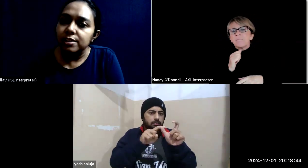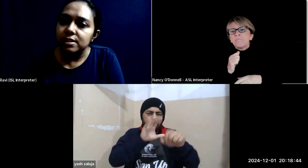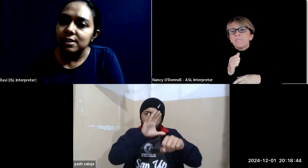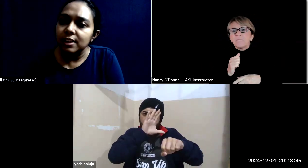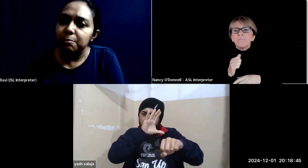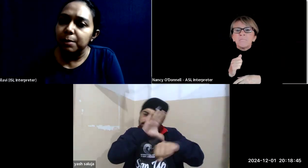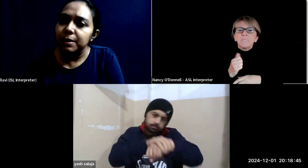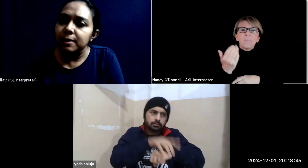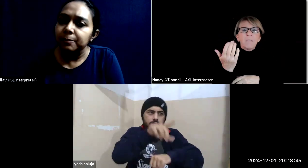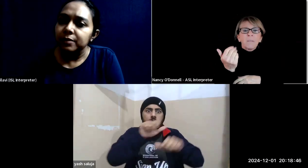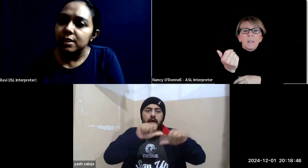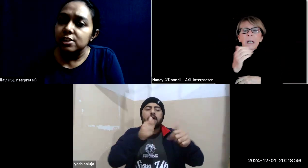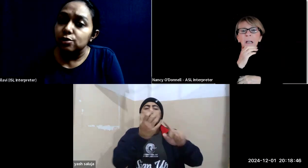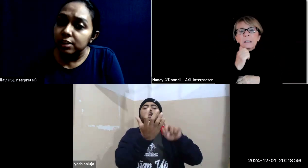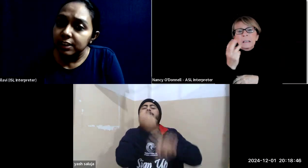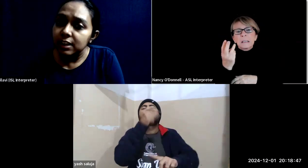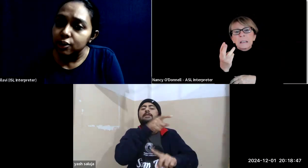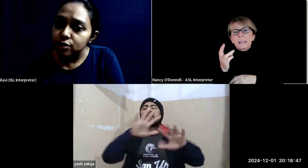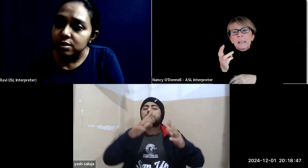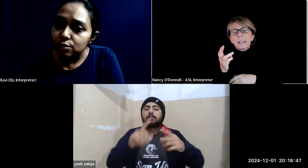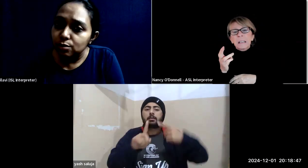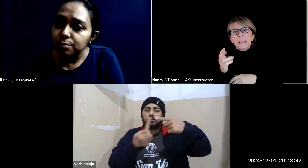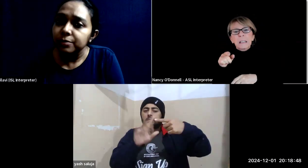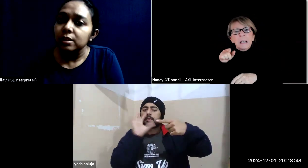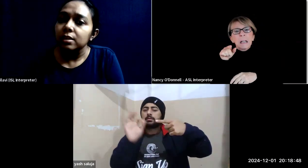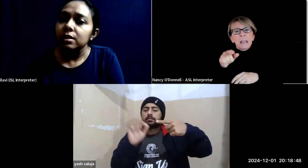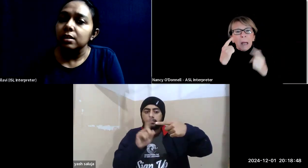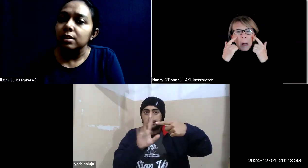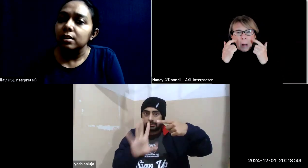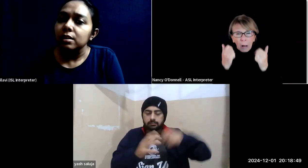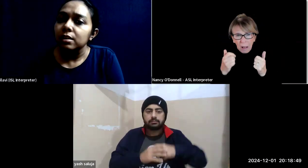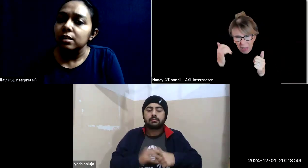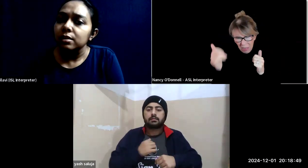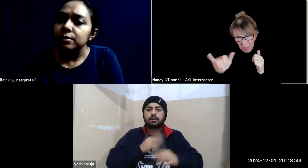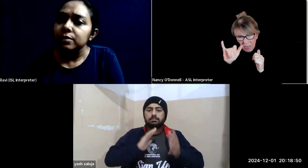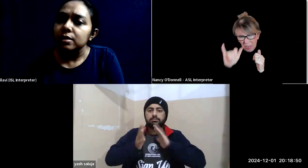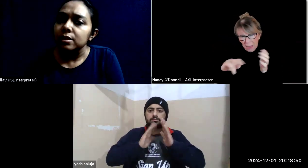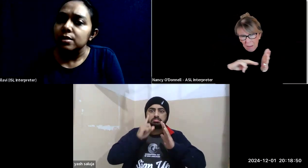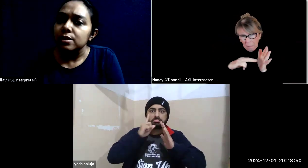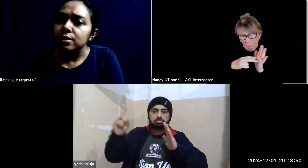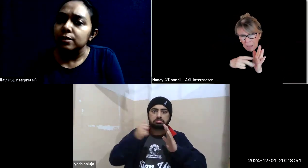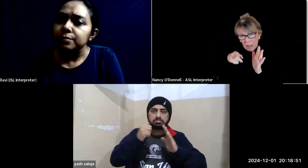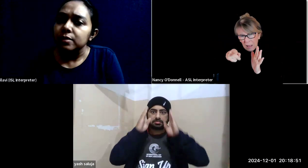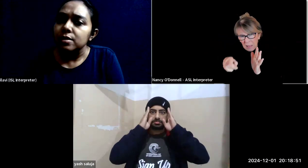or 60 and maybe is it really Usher syndrome.